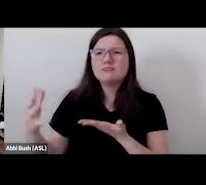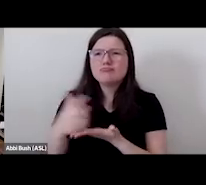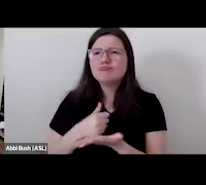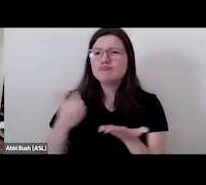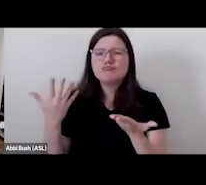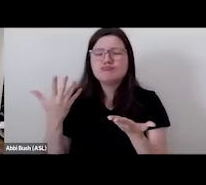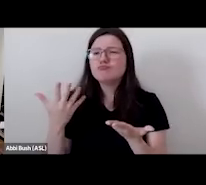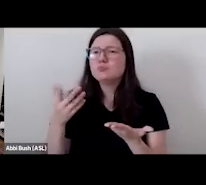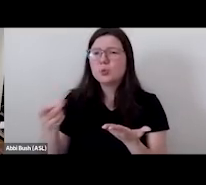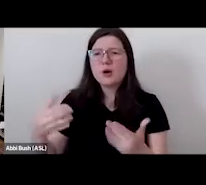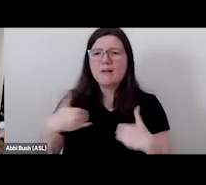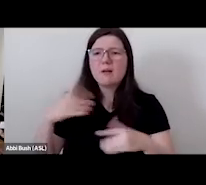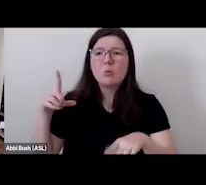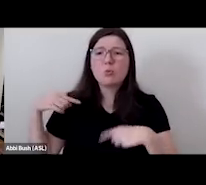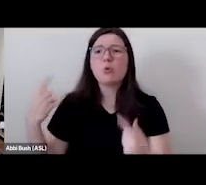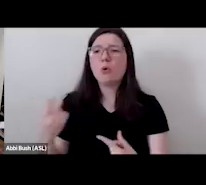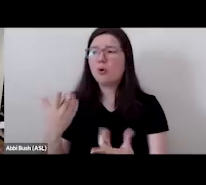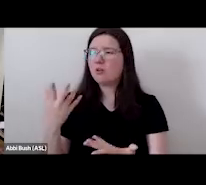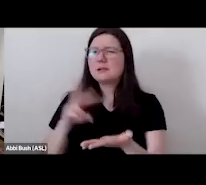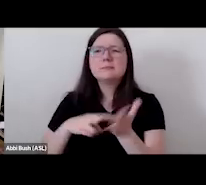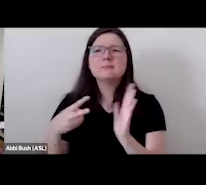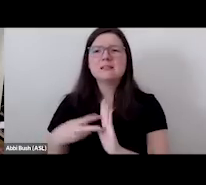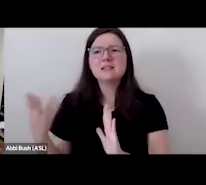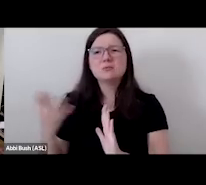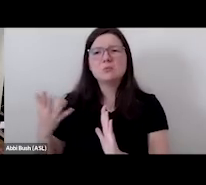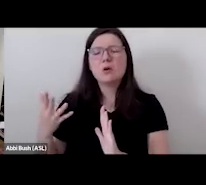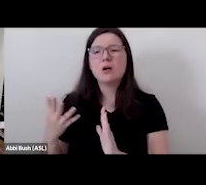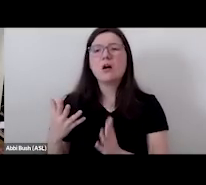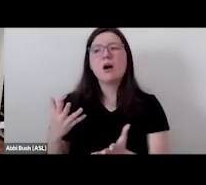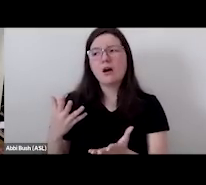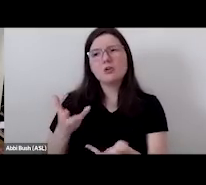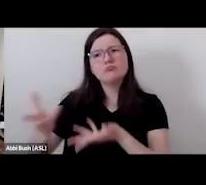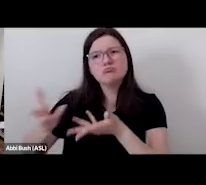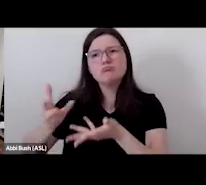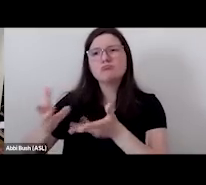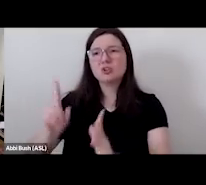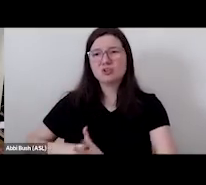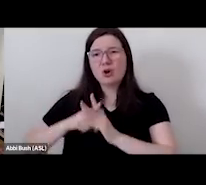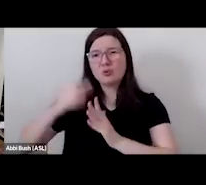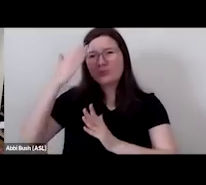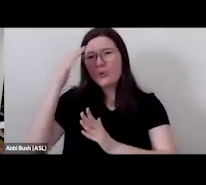Just use it as like a foundation to get to know them more. And then take the time to build the relationship